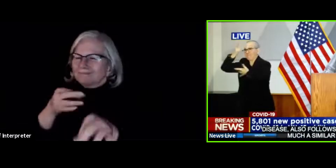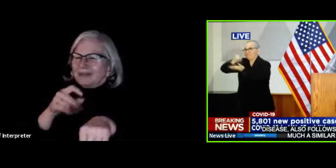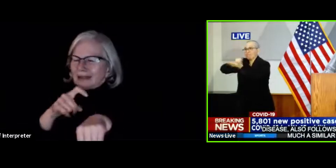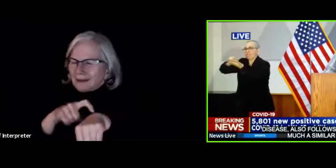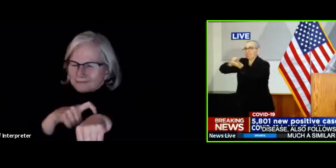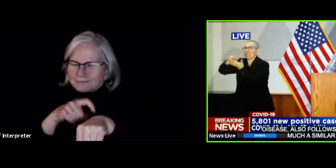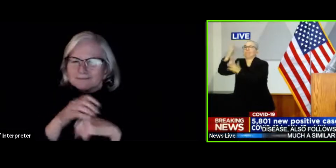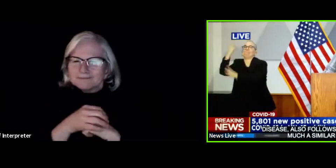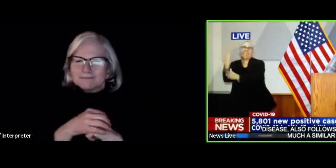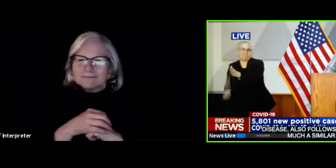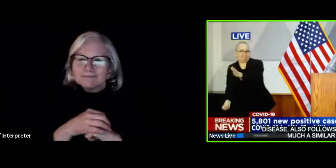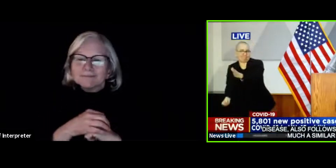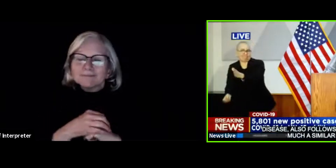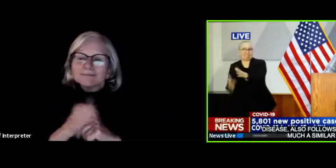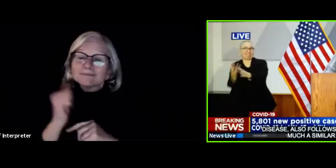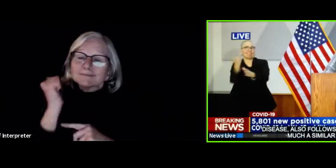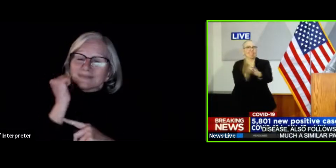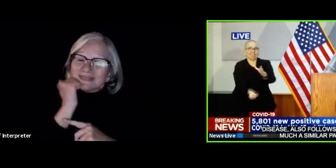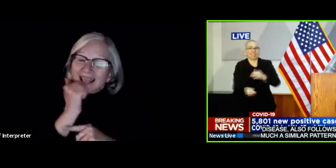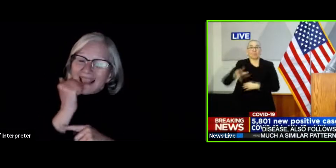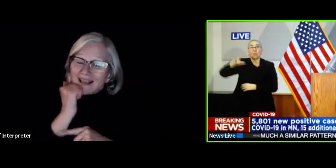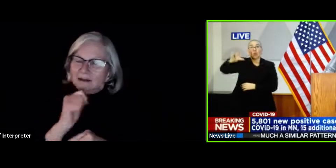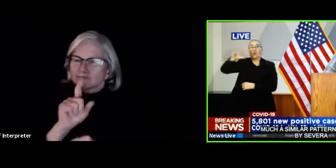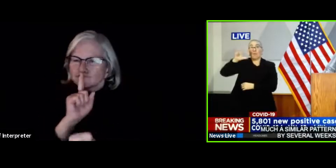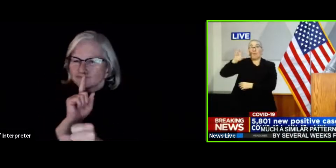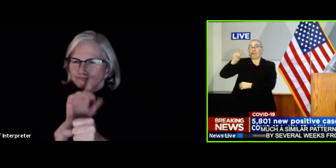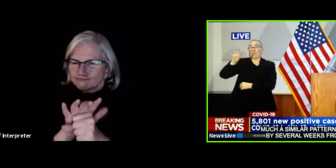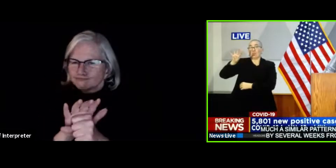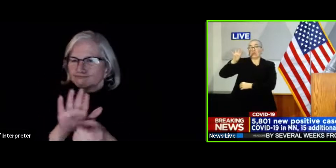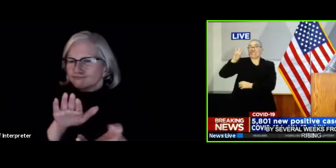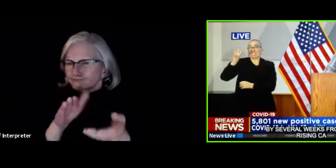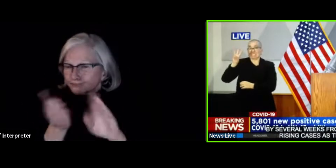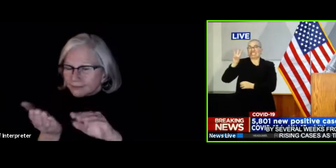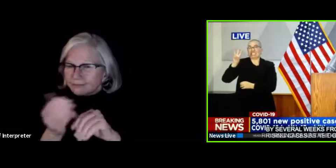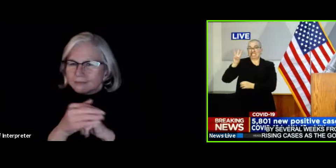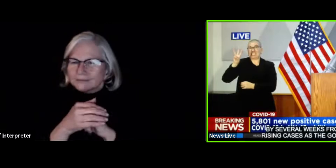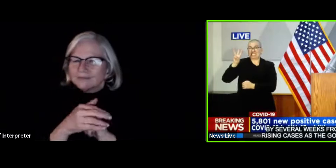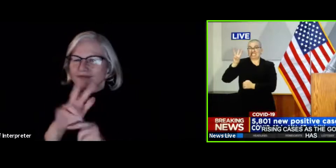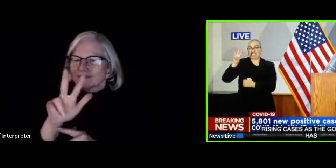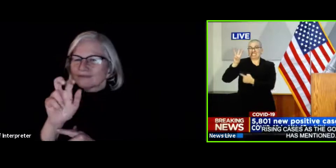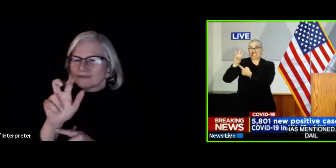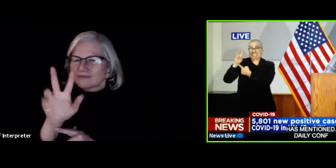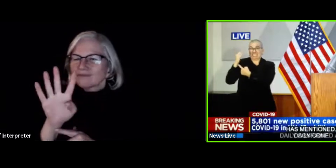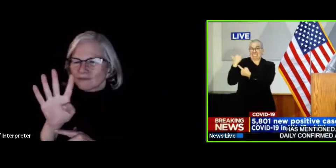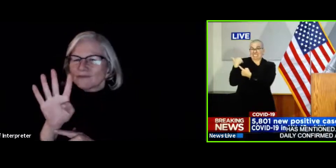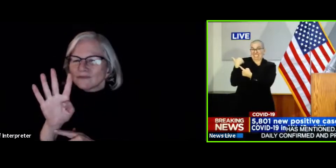NEW HIGH OF 346 THE WEEK ENDING NOVEMBER 21st, WITH AN AVERAGE OF 49